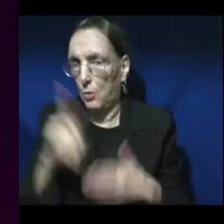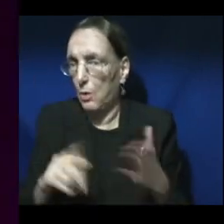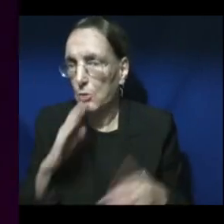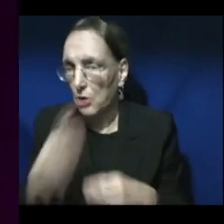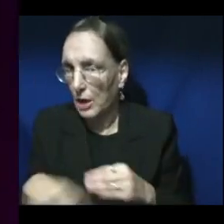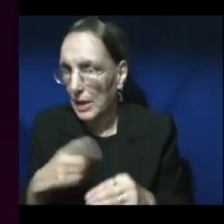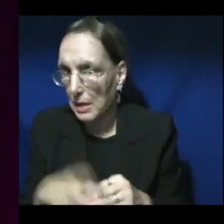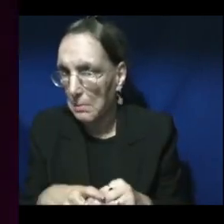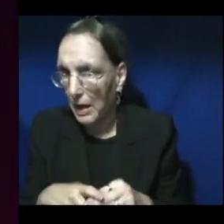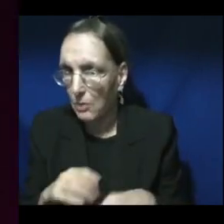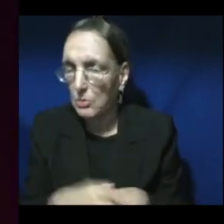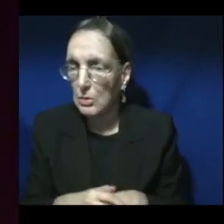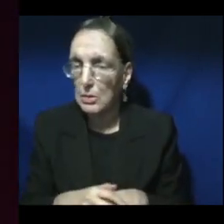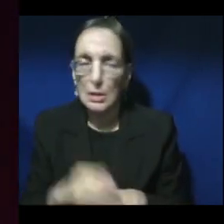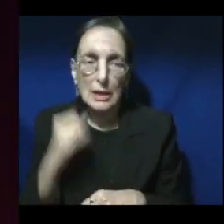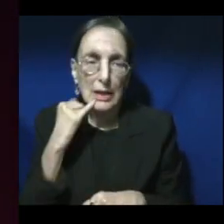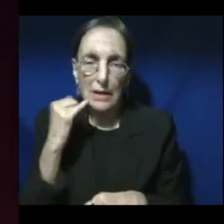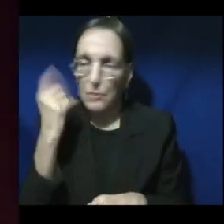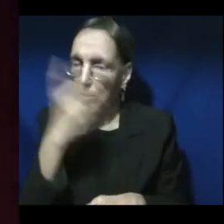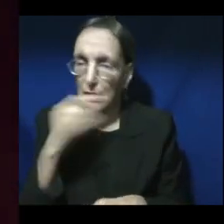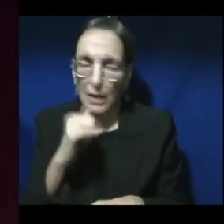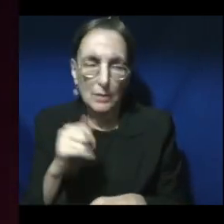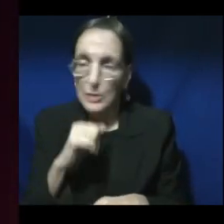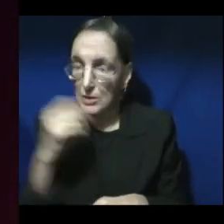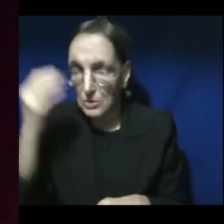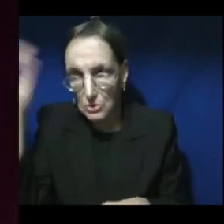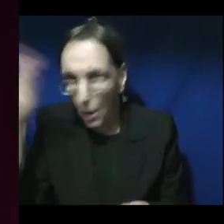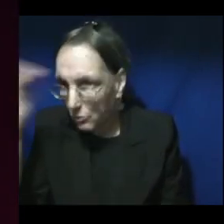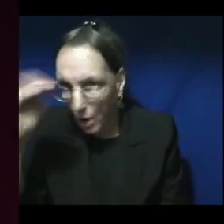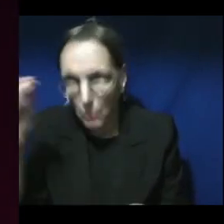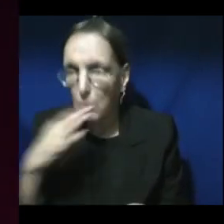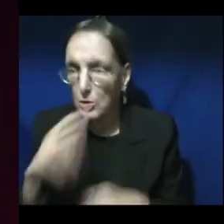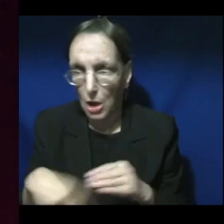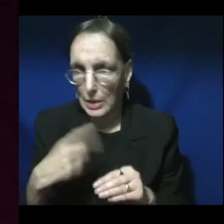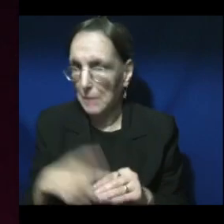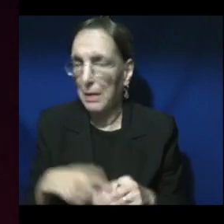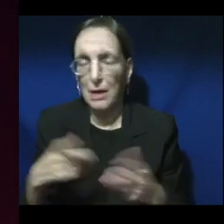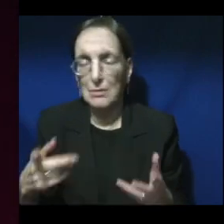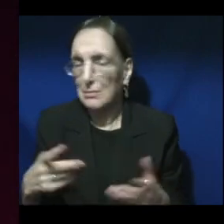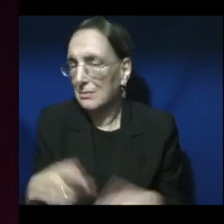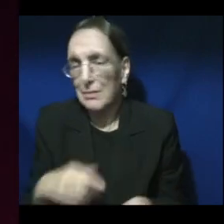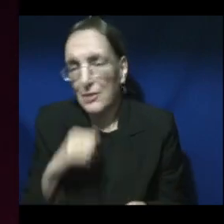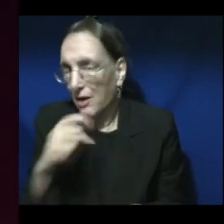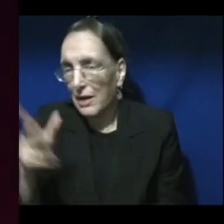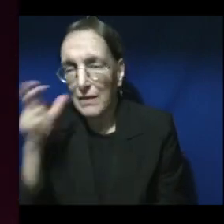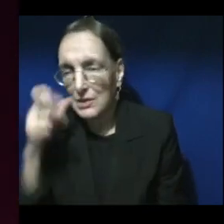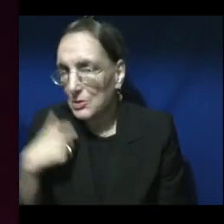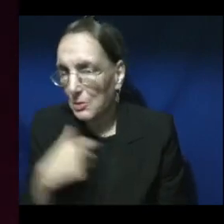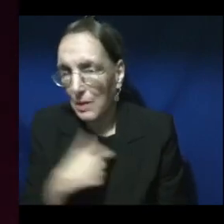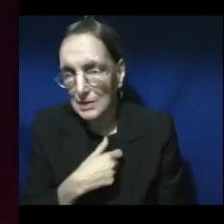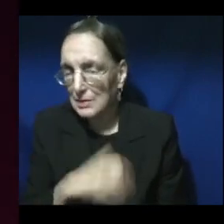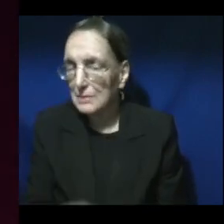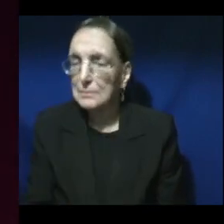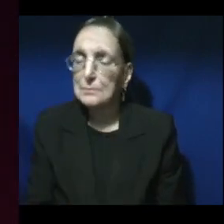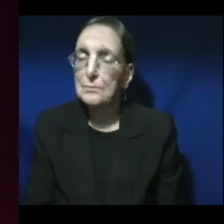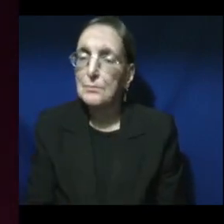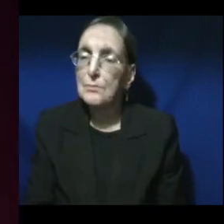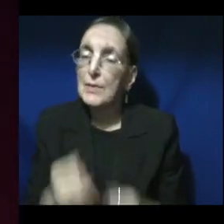rather than less, because the audience often says, “Wow, you’re thinking about and digesting what I’m saying. You really care about it.” And the last thing I’ll say here before wrapping